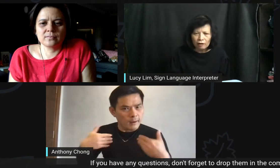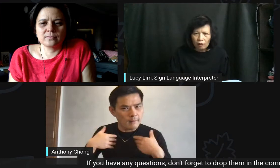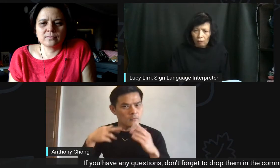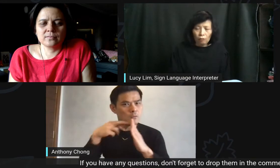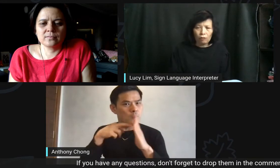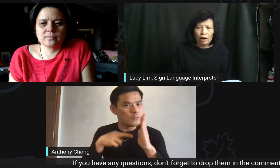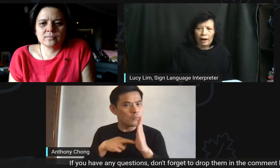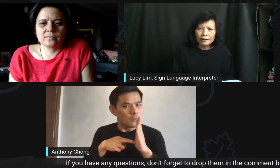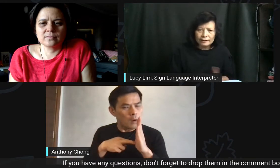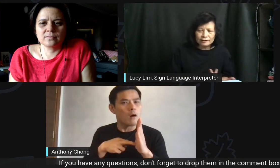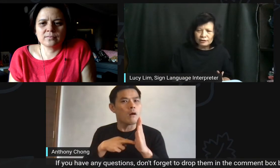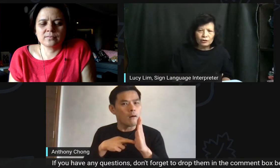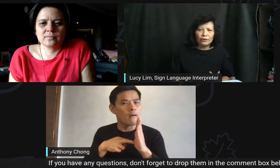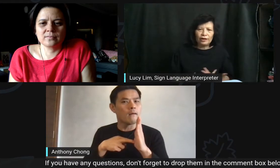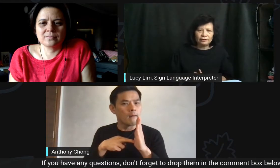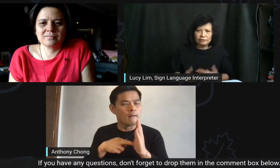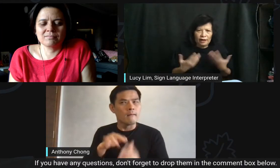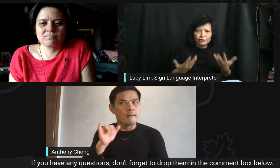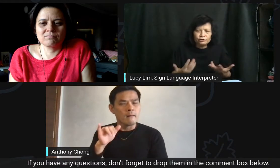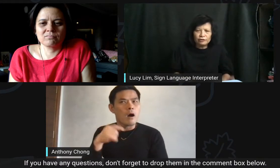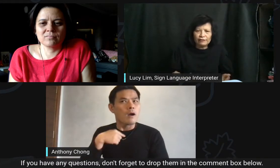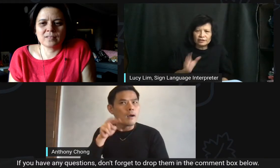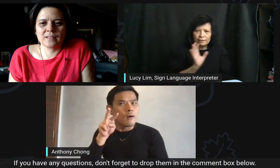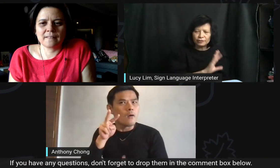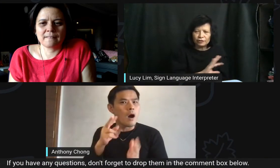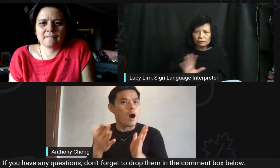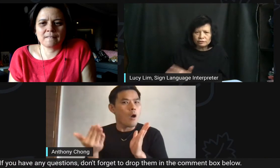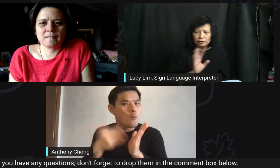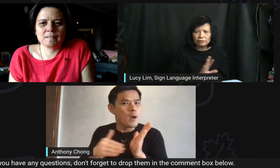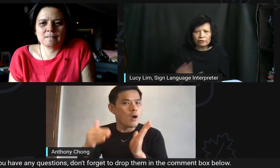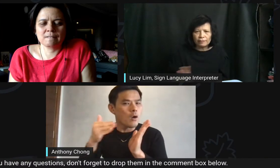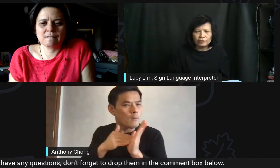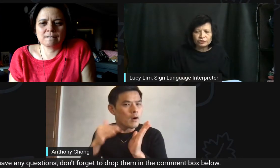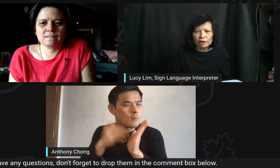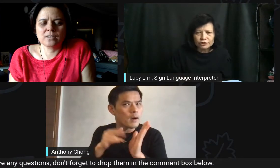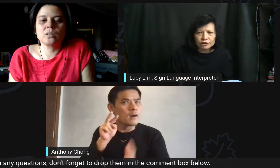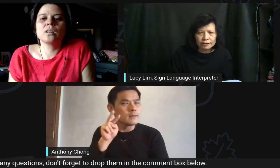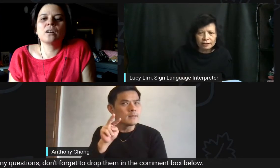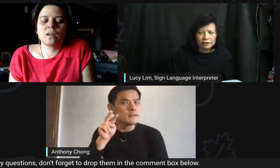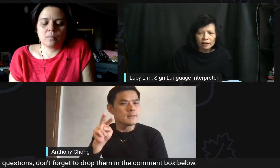Oh, I didn't know that I should have some, you know, grammar structure in it.